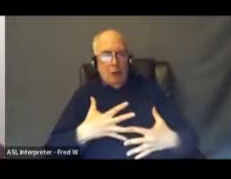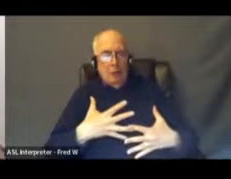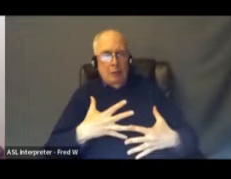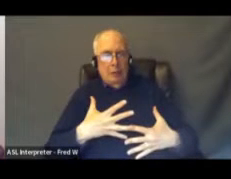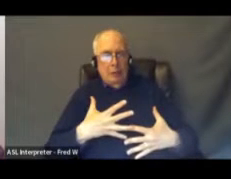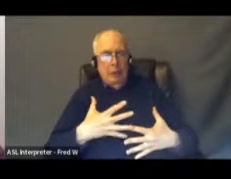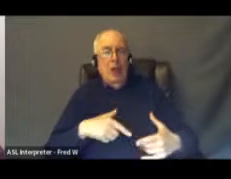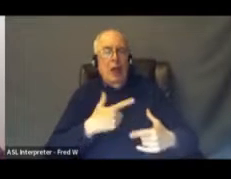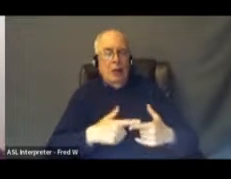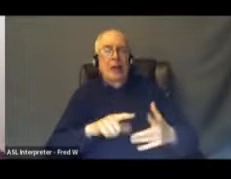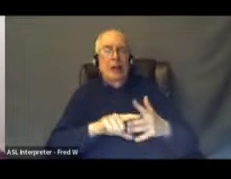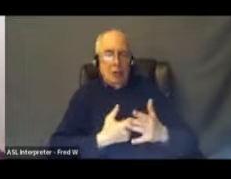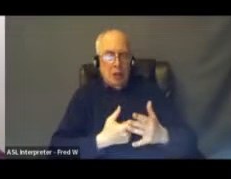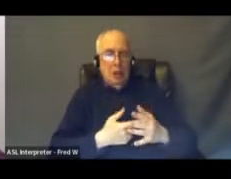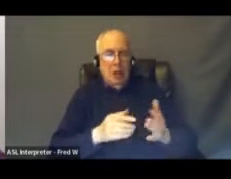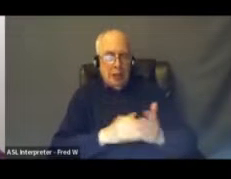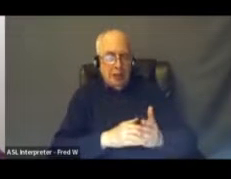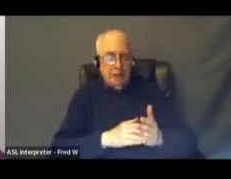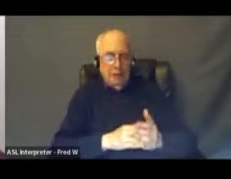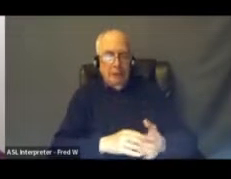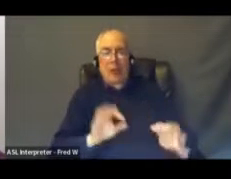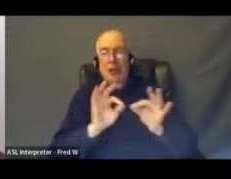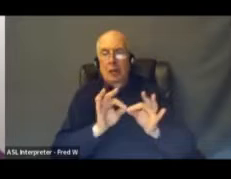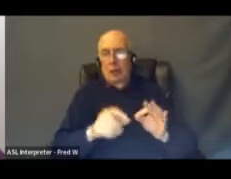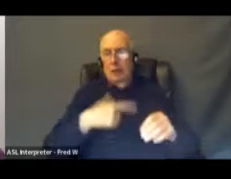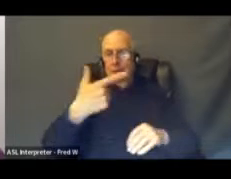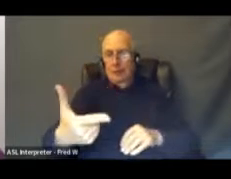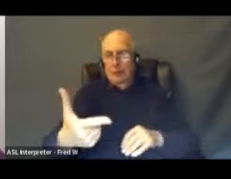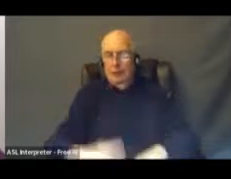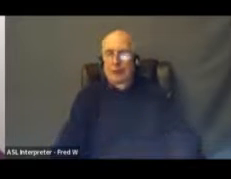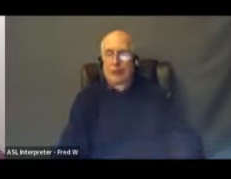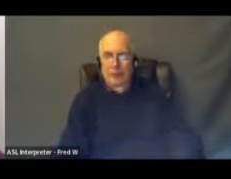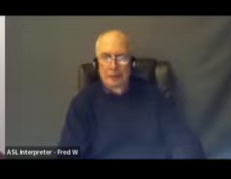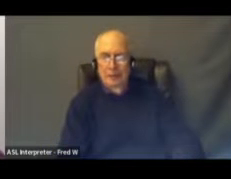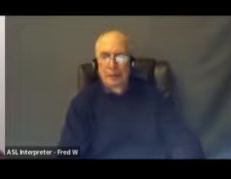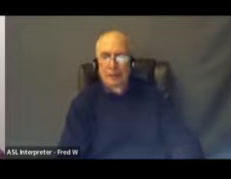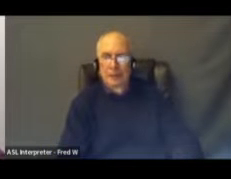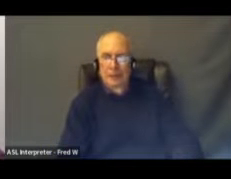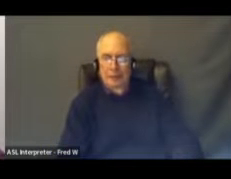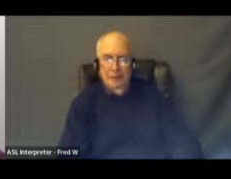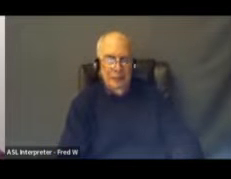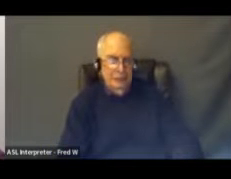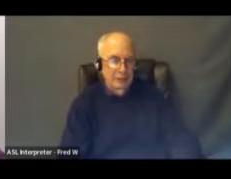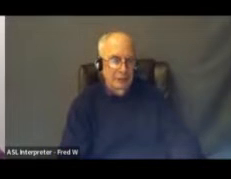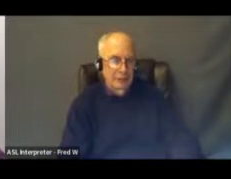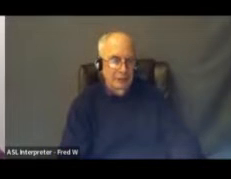and then restarting if they feel I often get the question How comfortable. long should the OSU take you